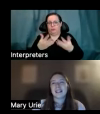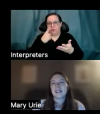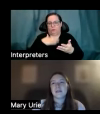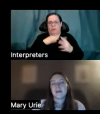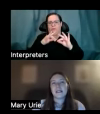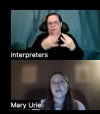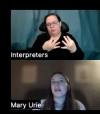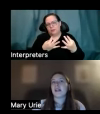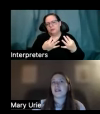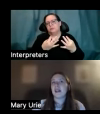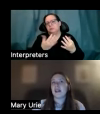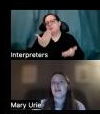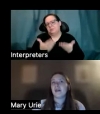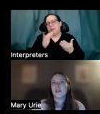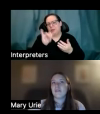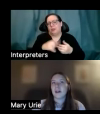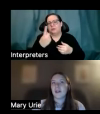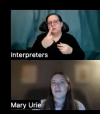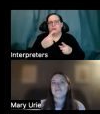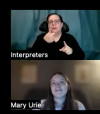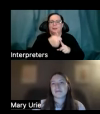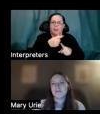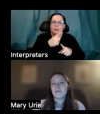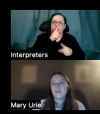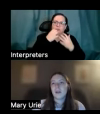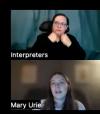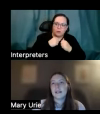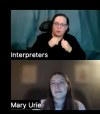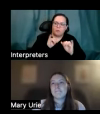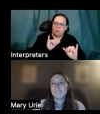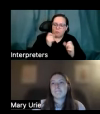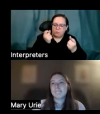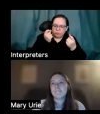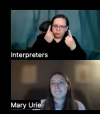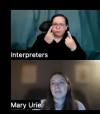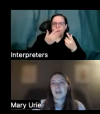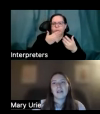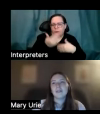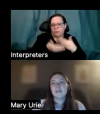that's maybe something that they really value. I don't know if